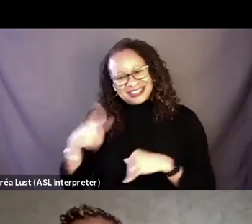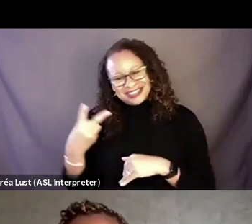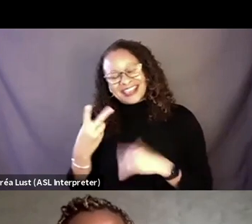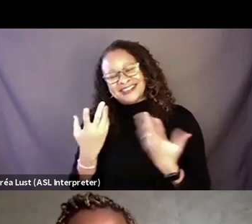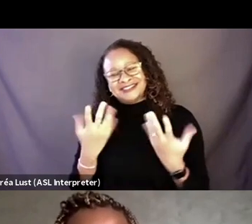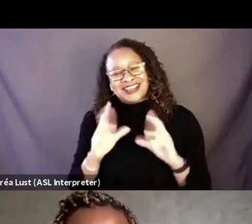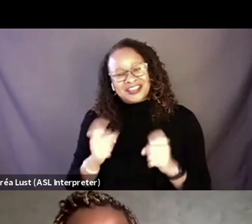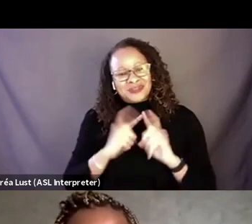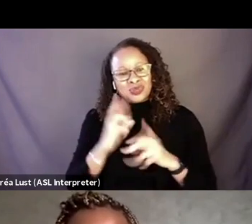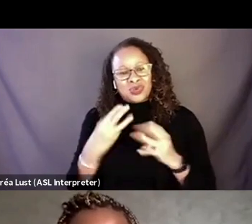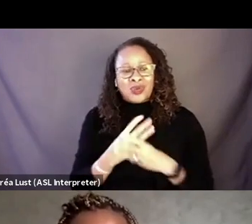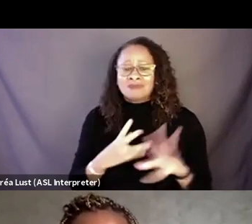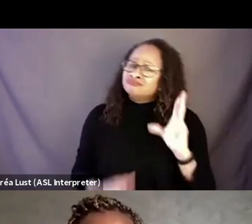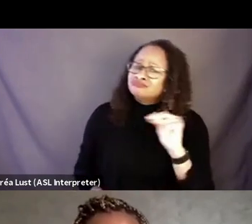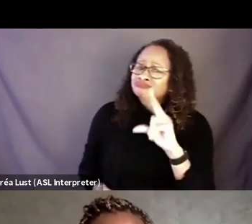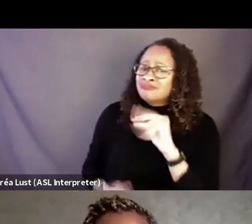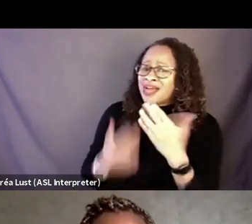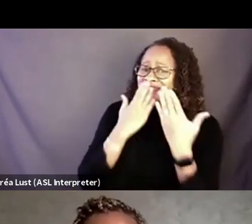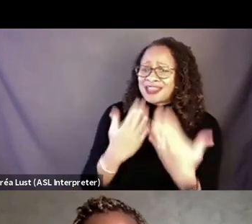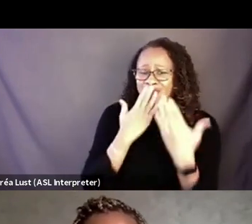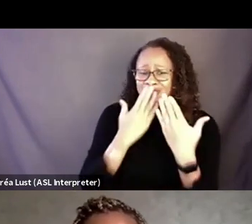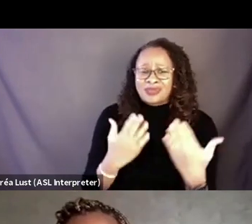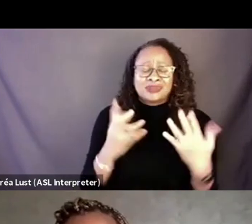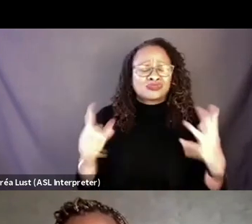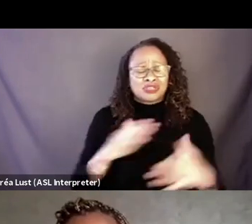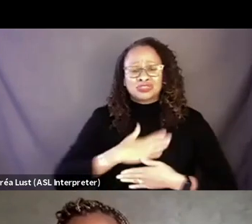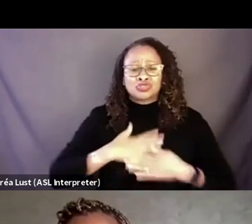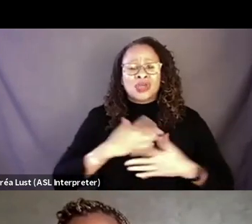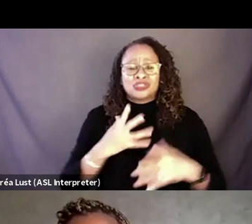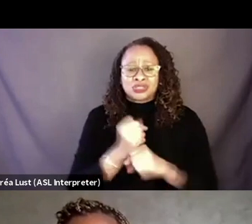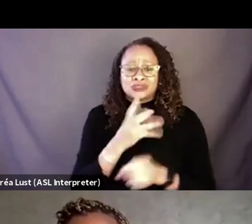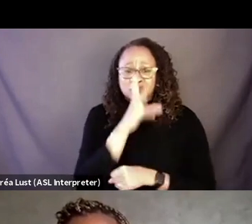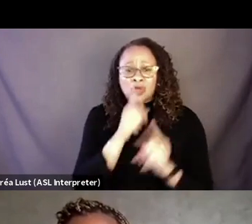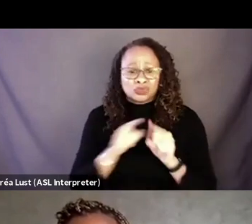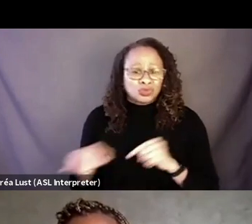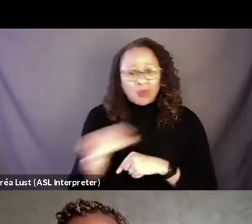Oh no, thank you. This has been such a joy to get to talk to you guys.